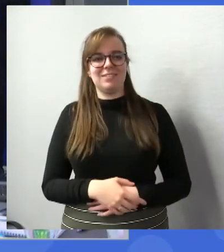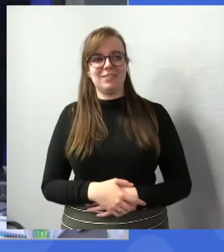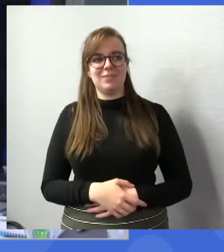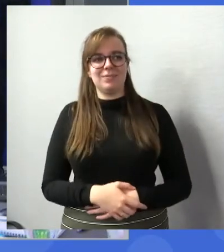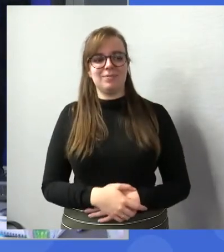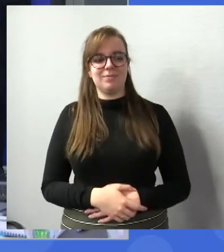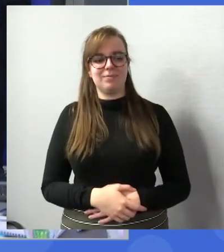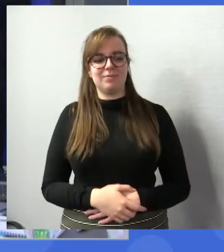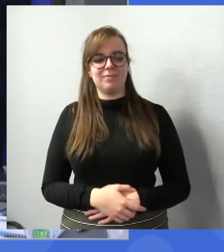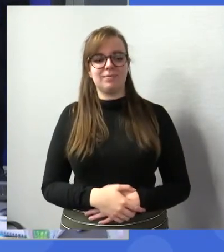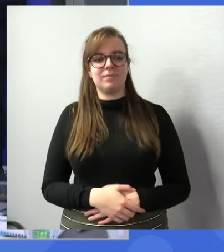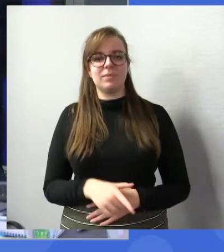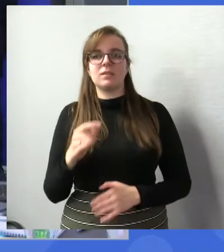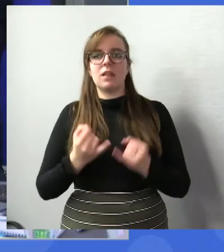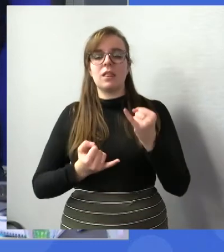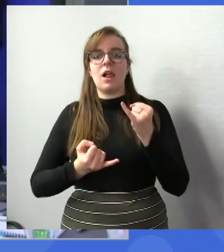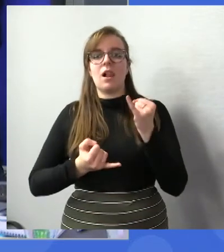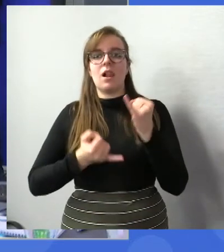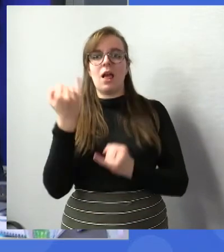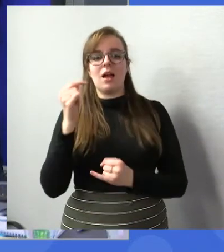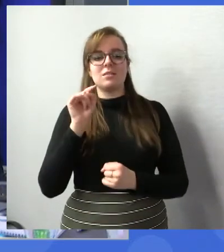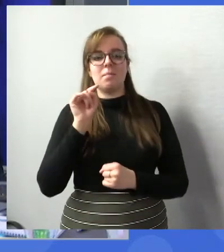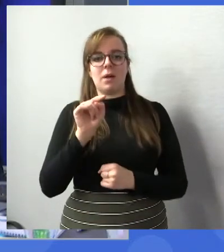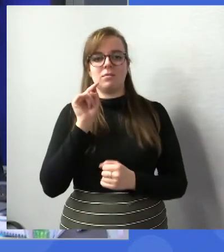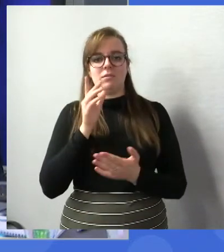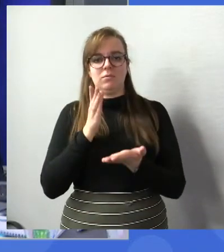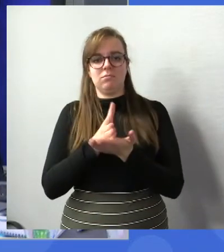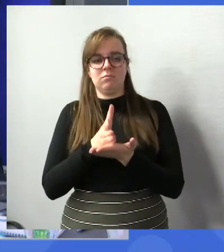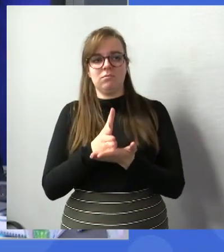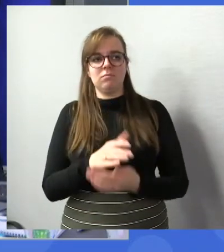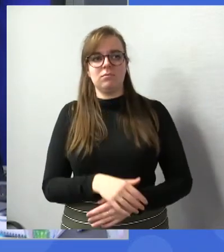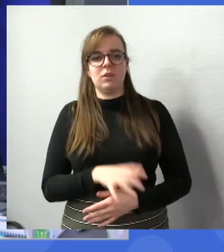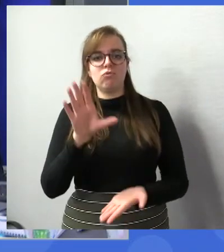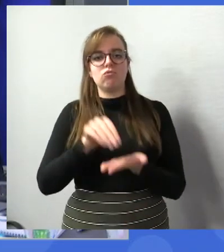it's the last button that you press record your vote Chris is there anything